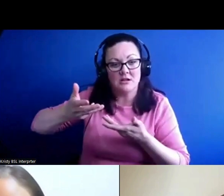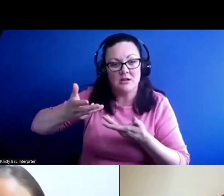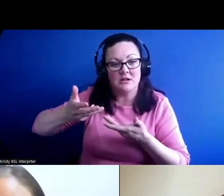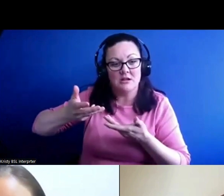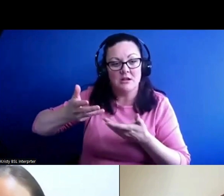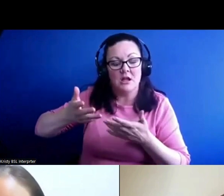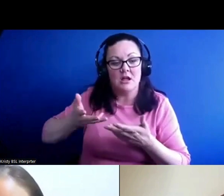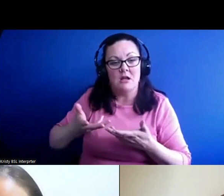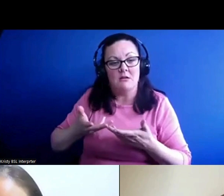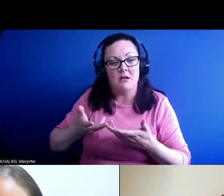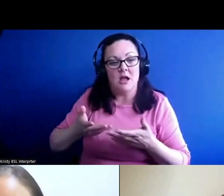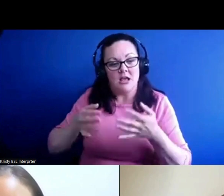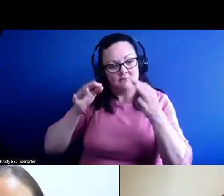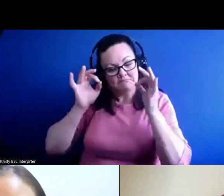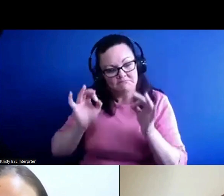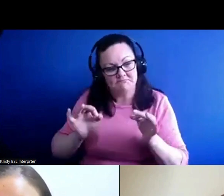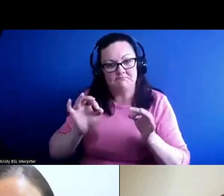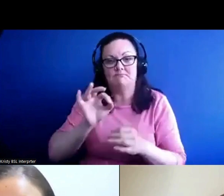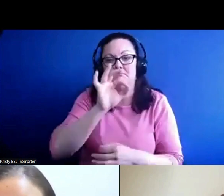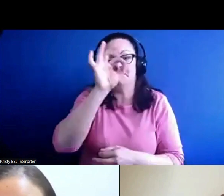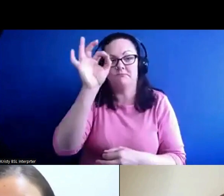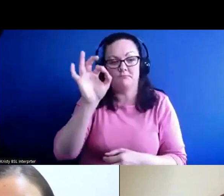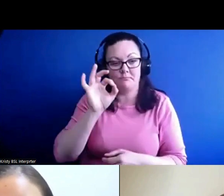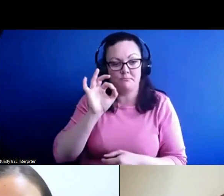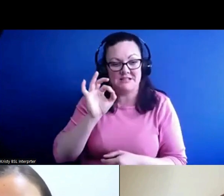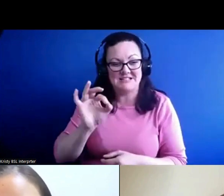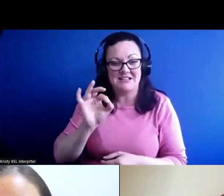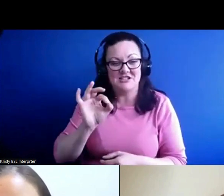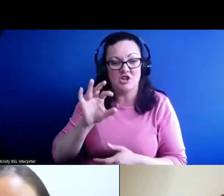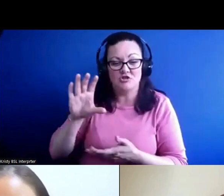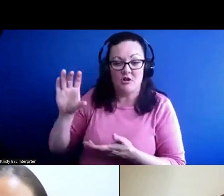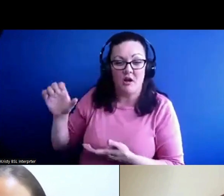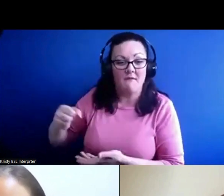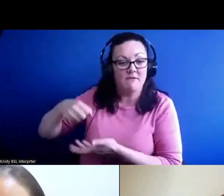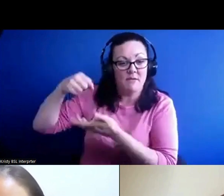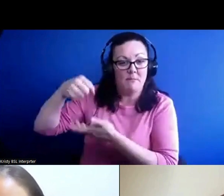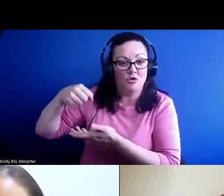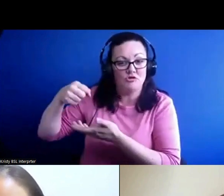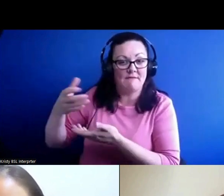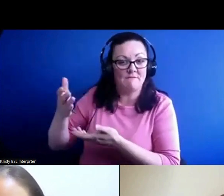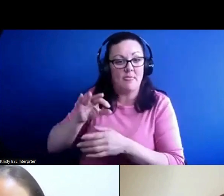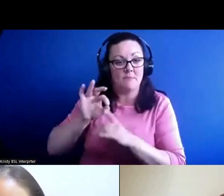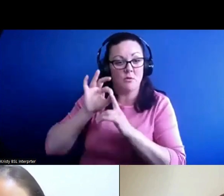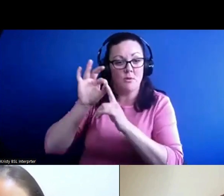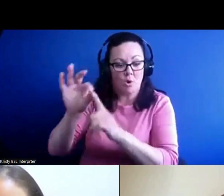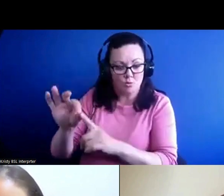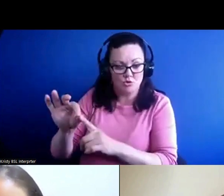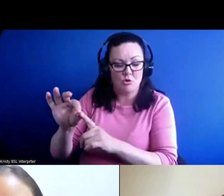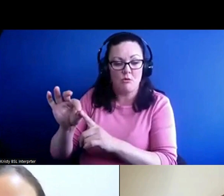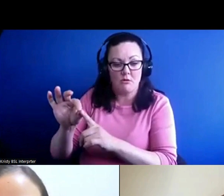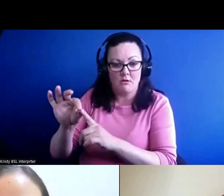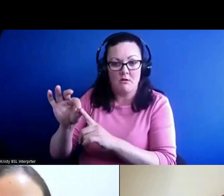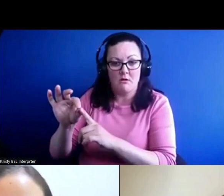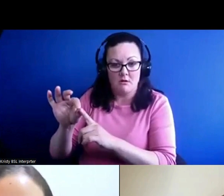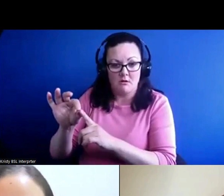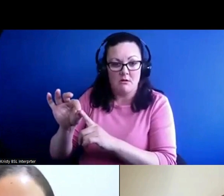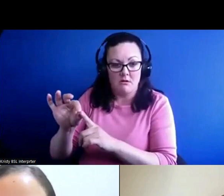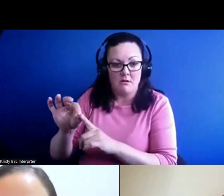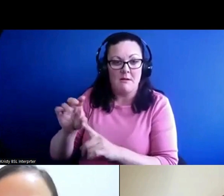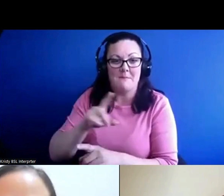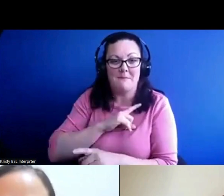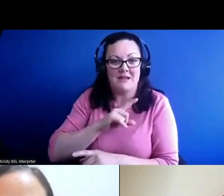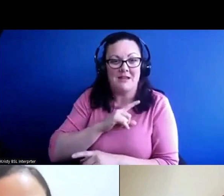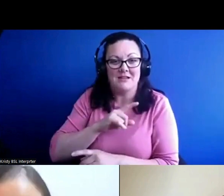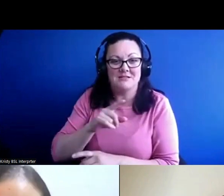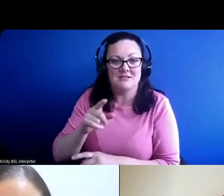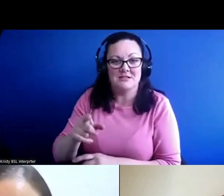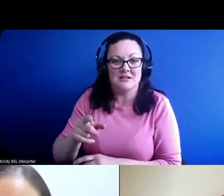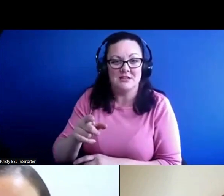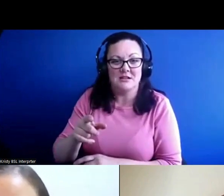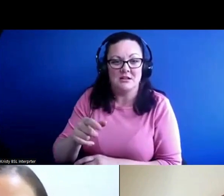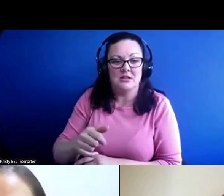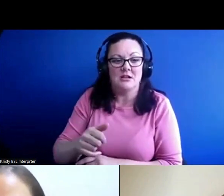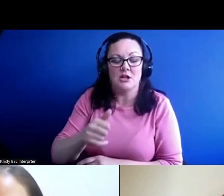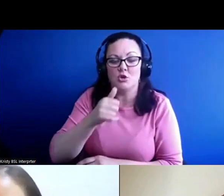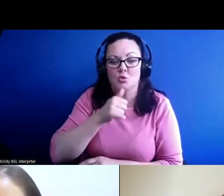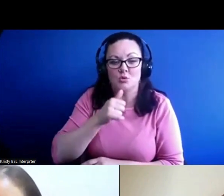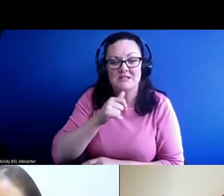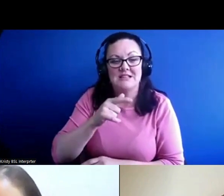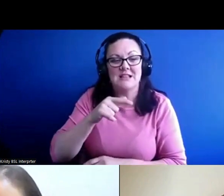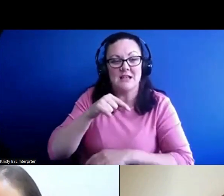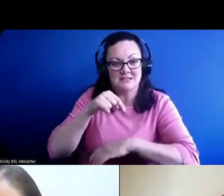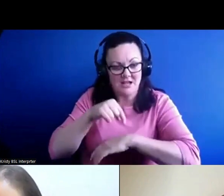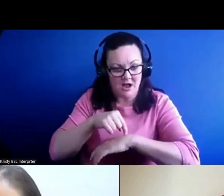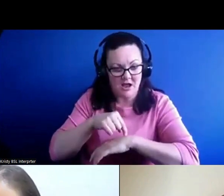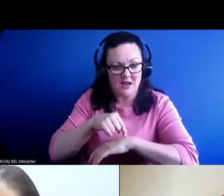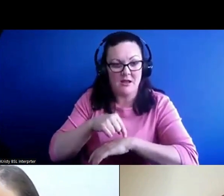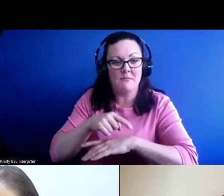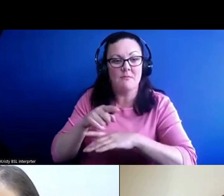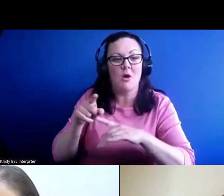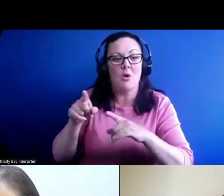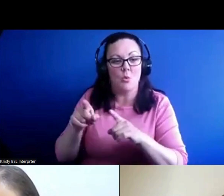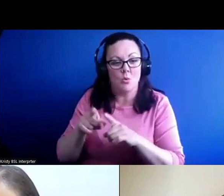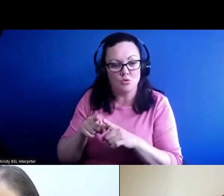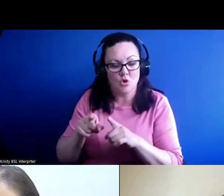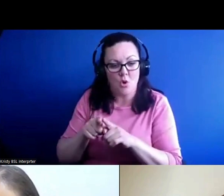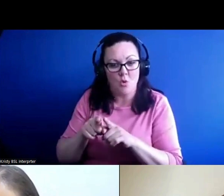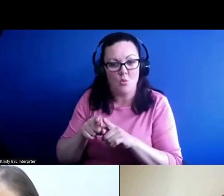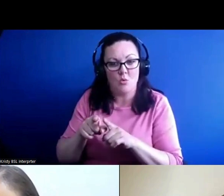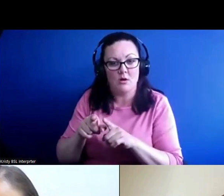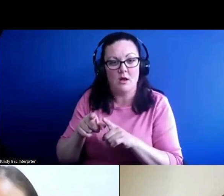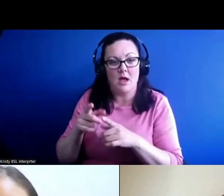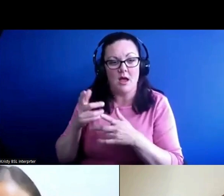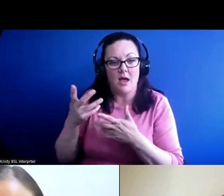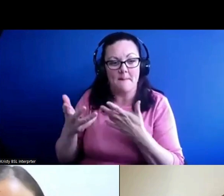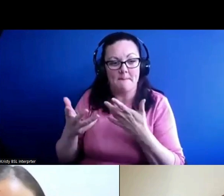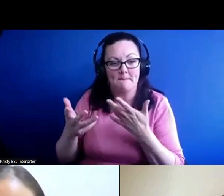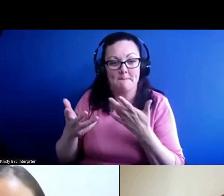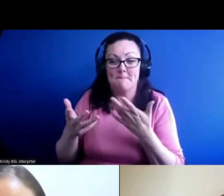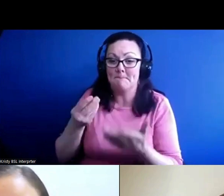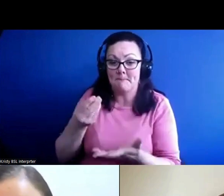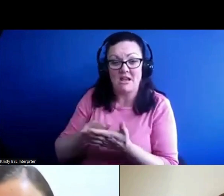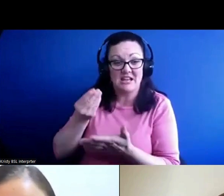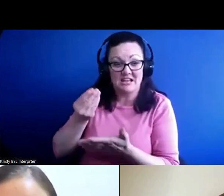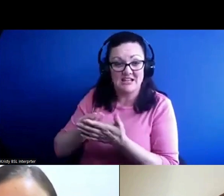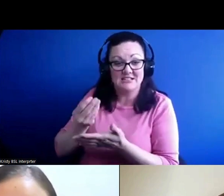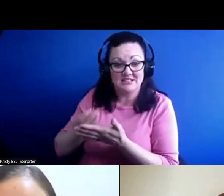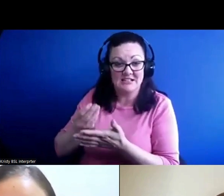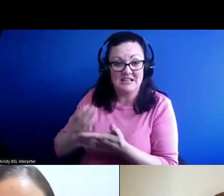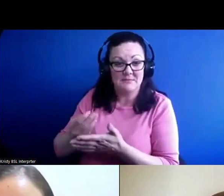of the project proposal because they also consume money, they spend money when